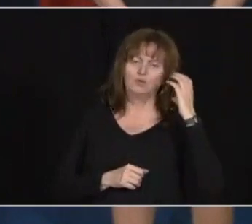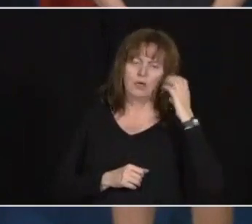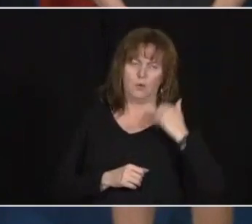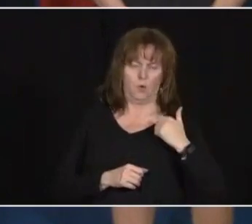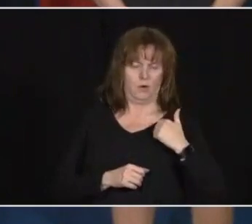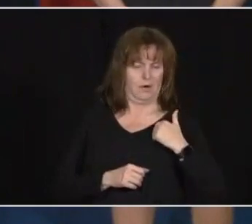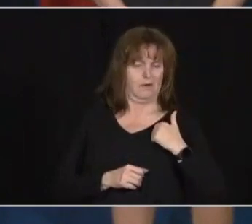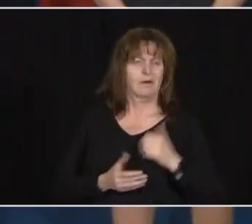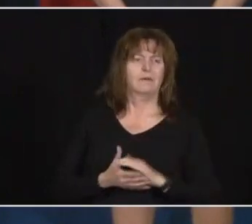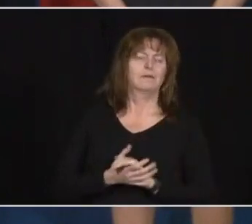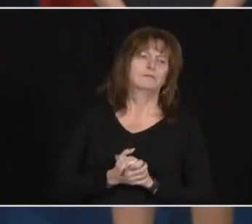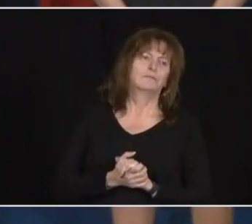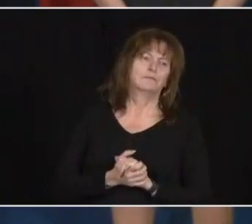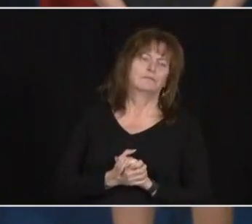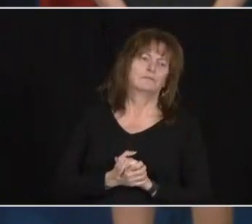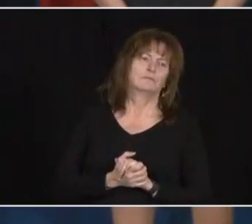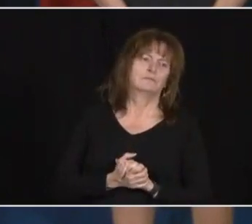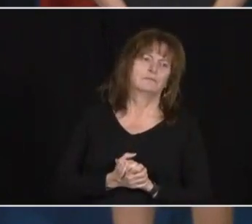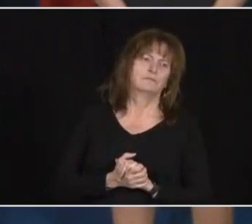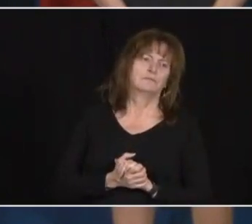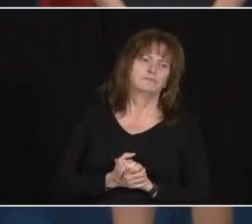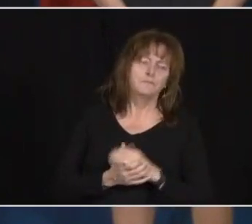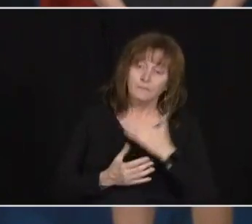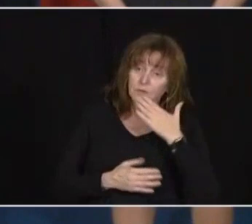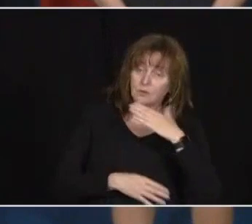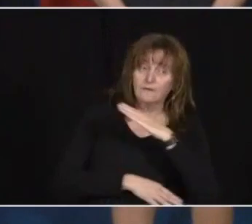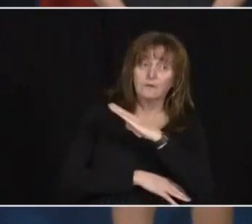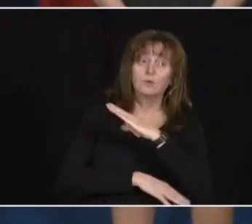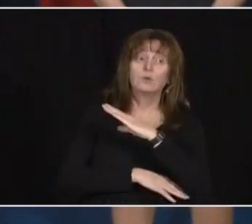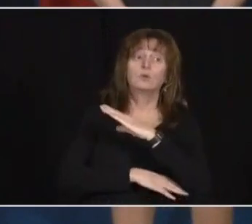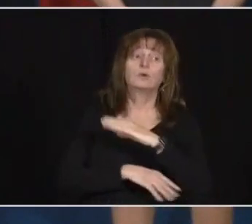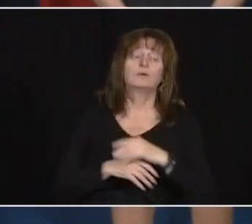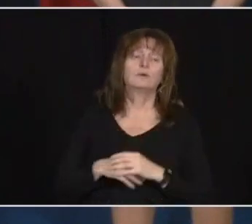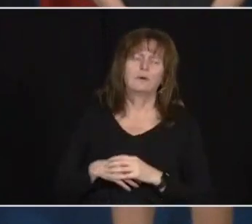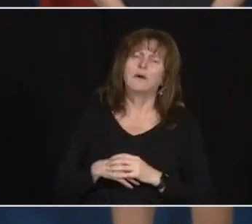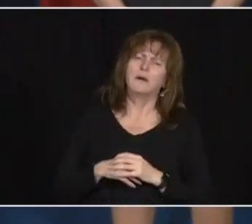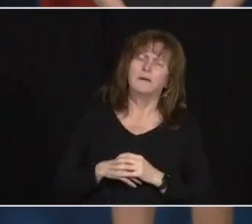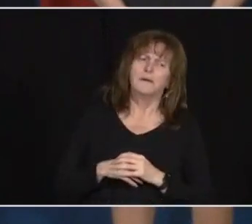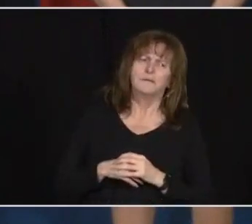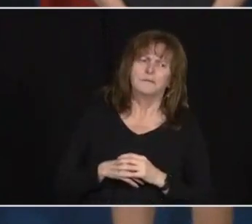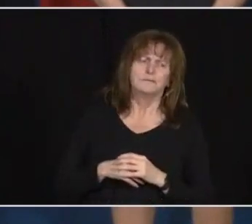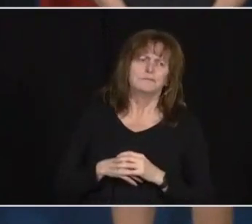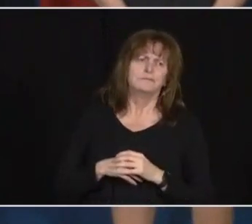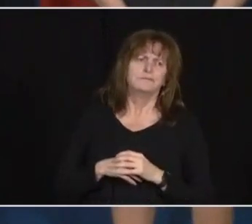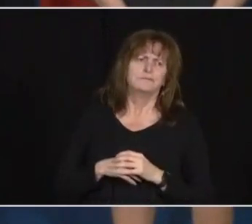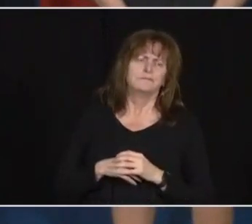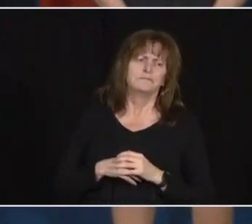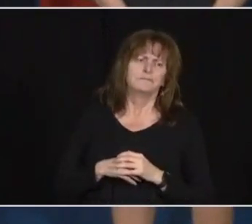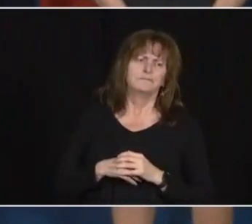comes from jewel Julia. To go back on the Quebec situation, they are reopening the economy